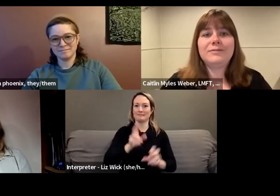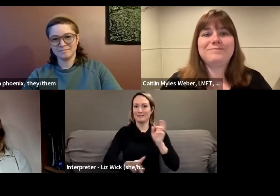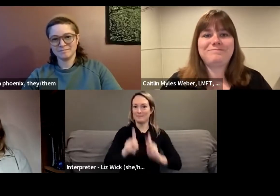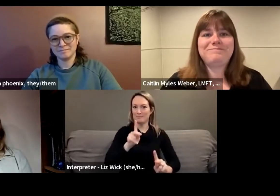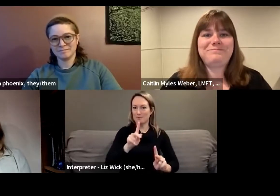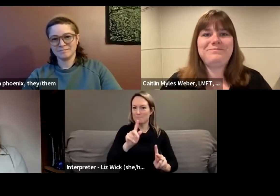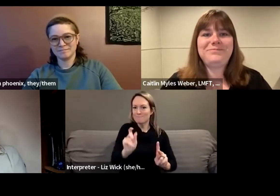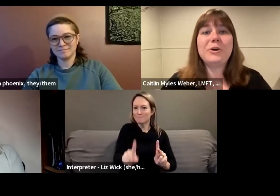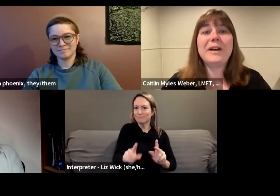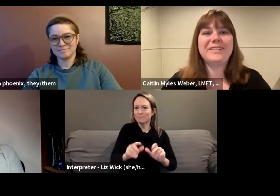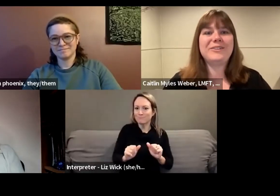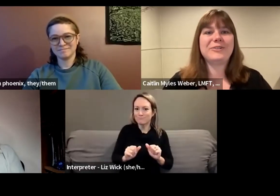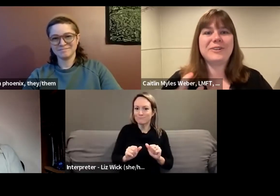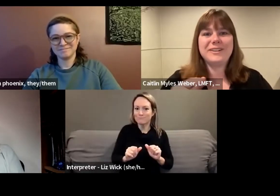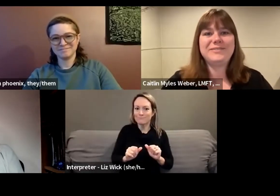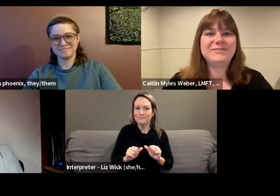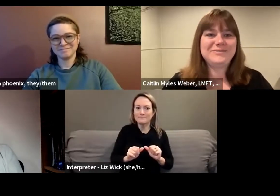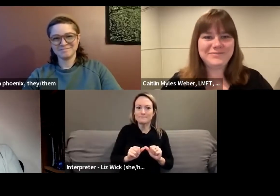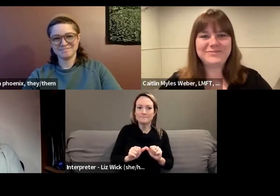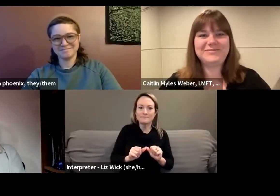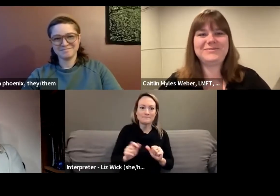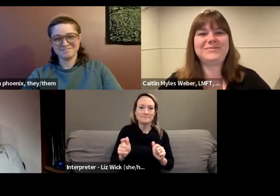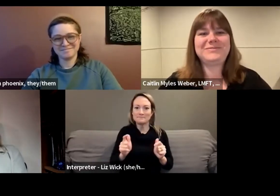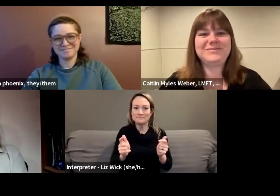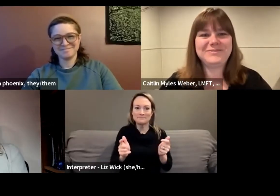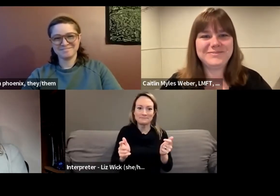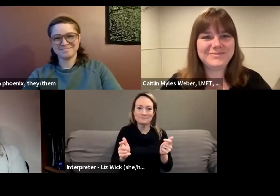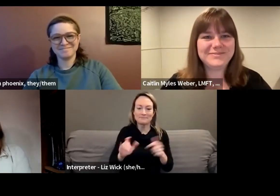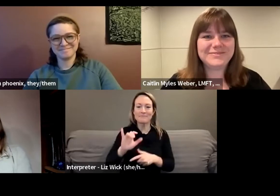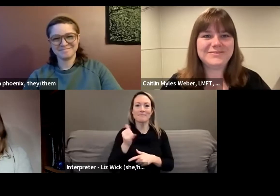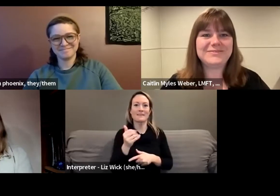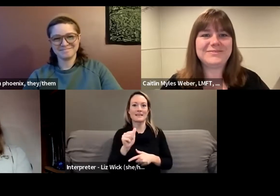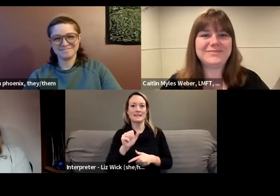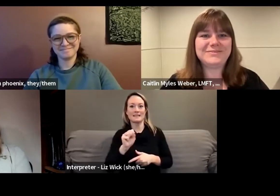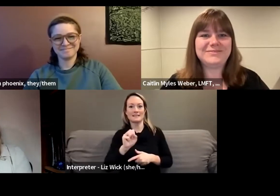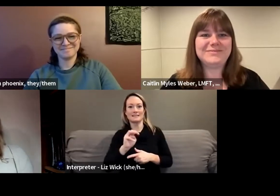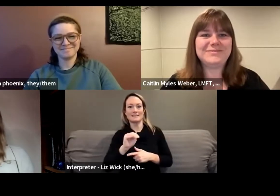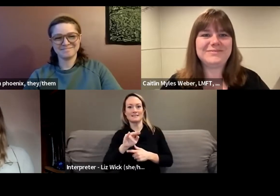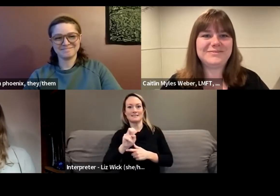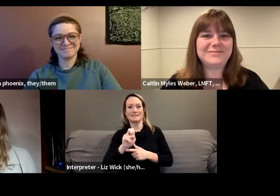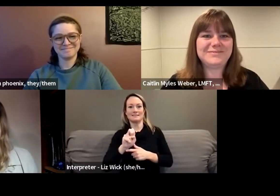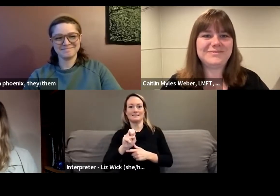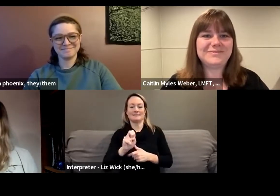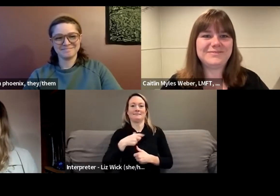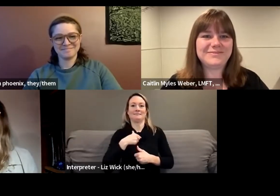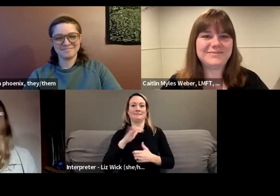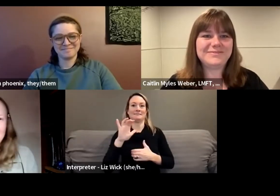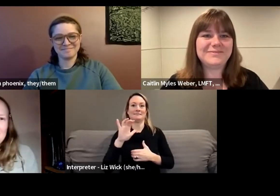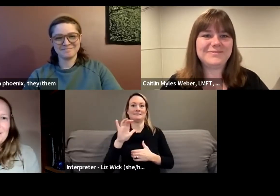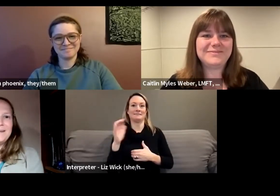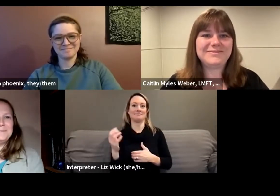Go ahead, no, go ahead. I was gonna... Okay, I'm always one who seems to jump in at first. Sorry about that.